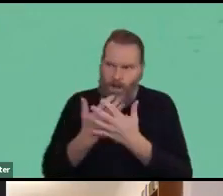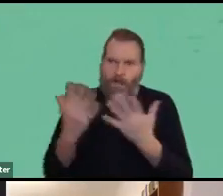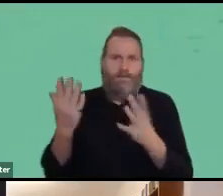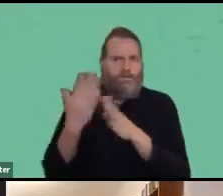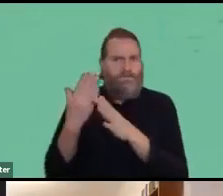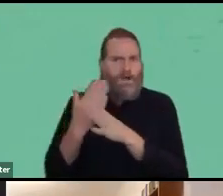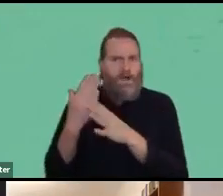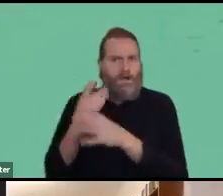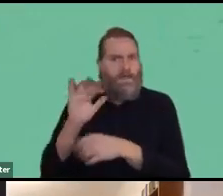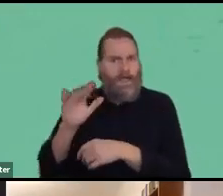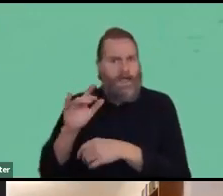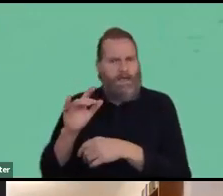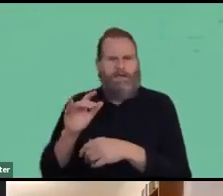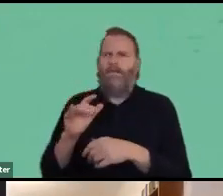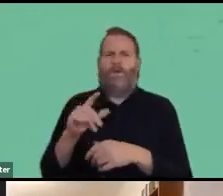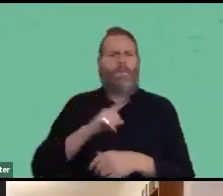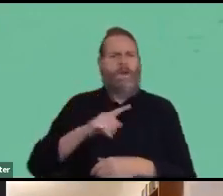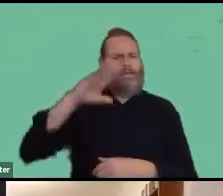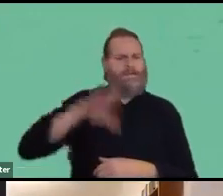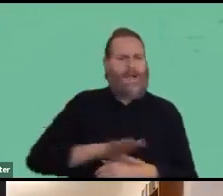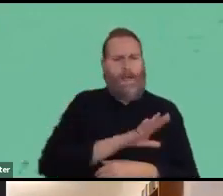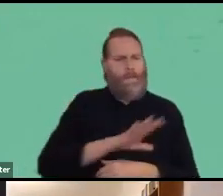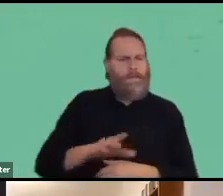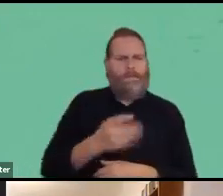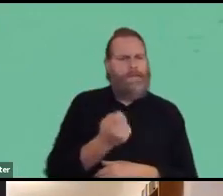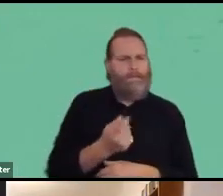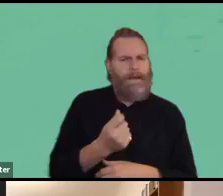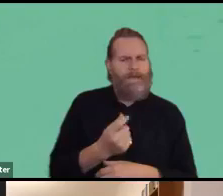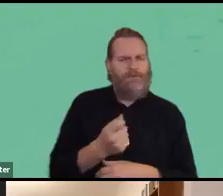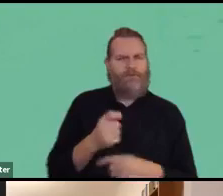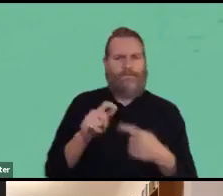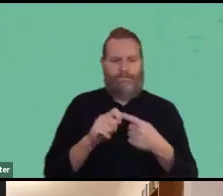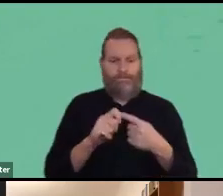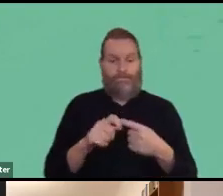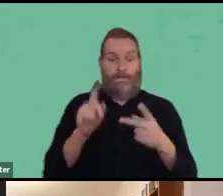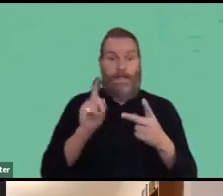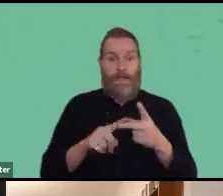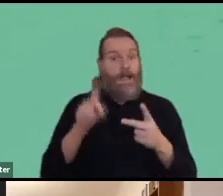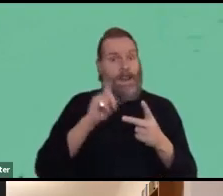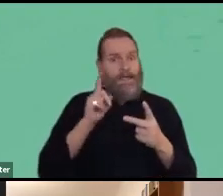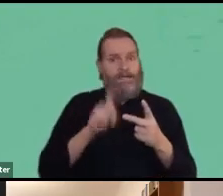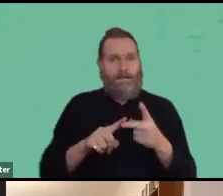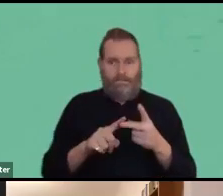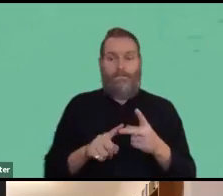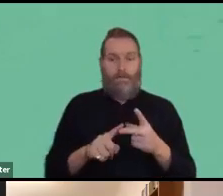says I’ve worked over 45 hours a week over my four-day working week and work has exponentially